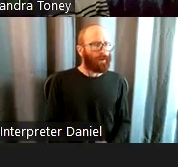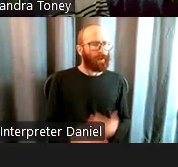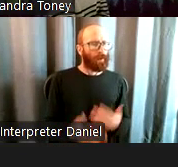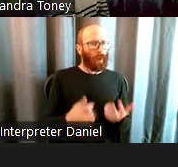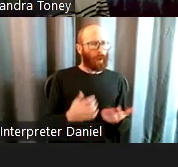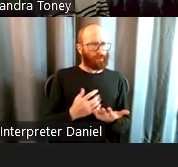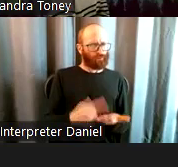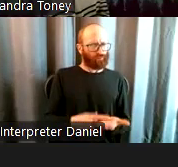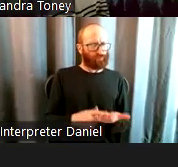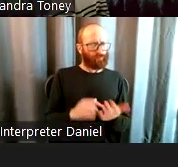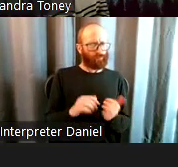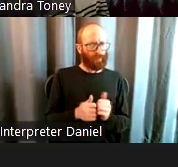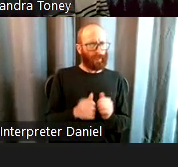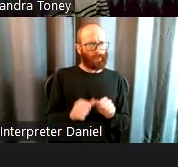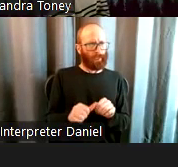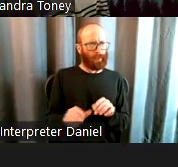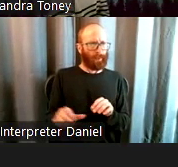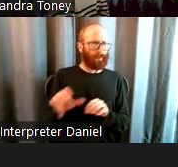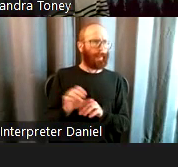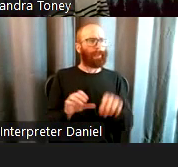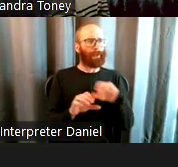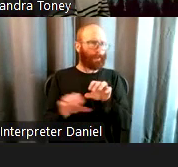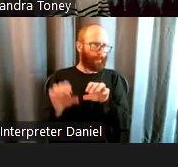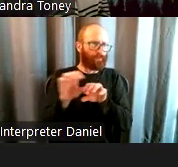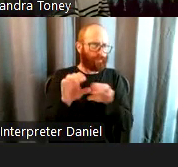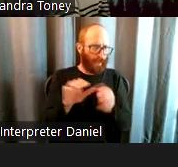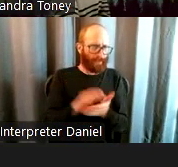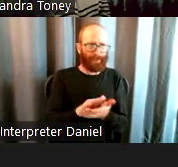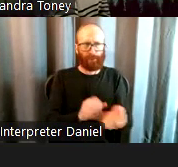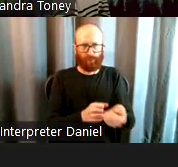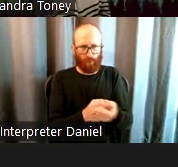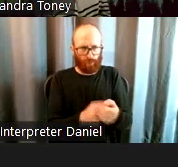layer academic support; and so sometimes there's a frequent like misunderstanding